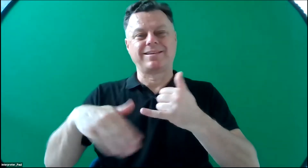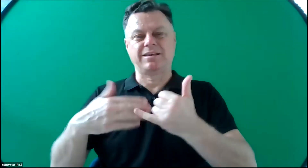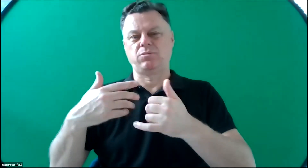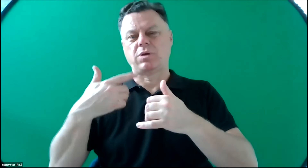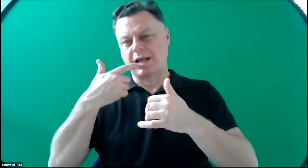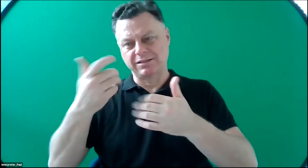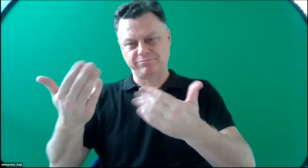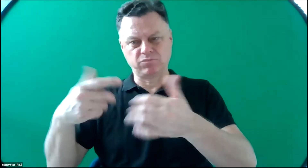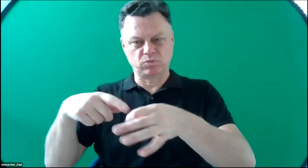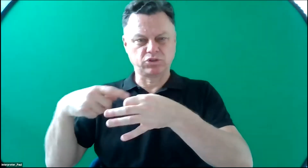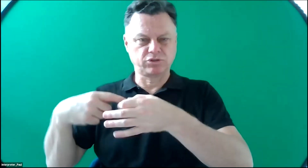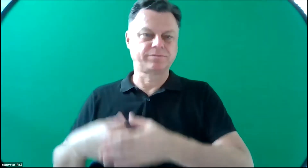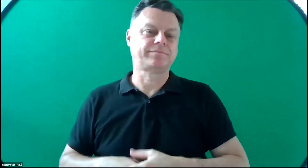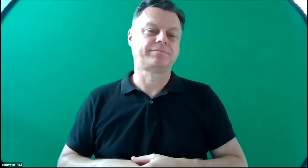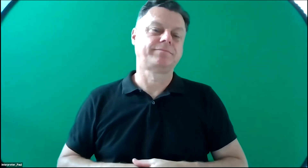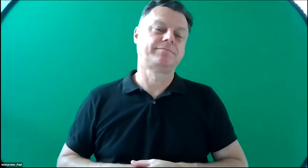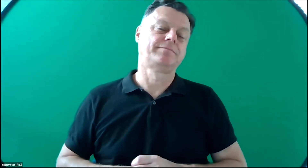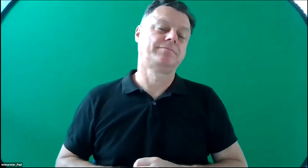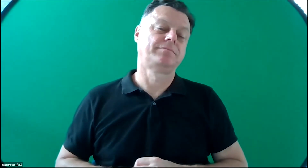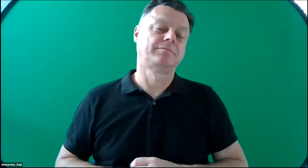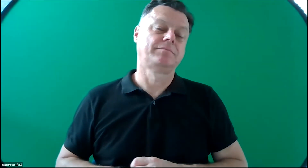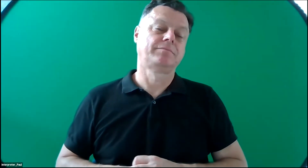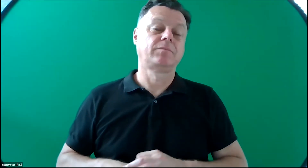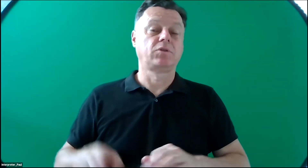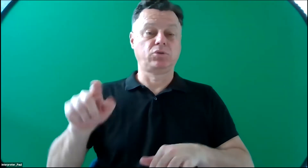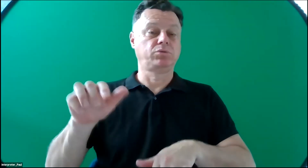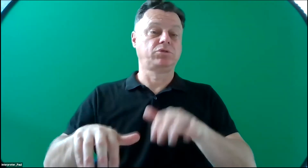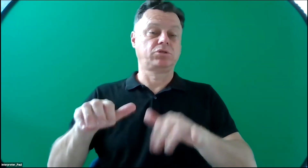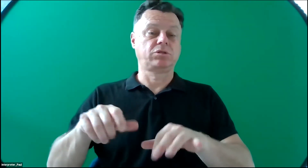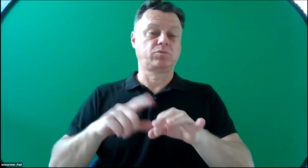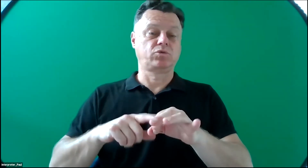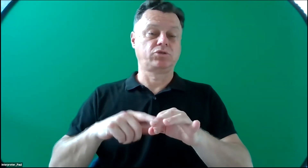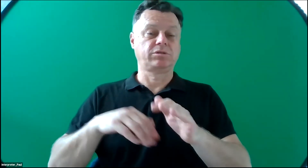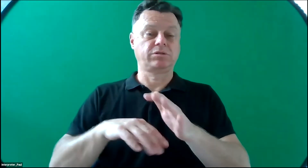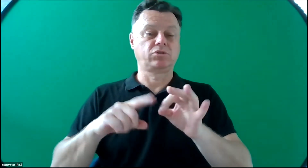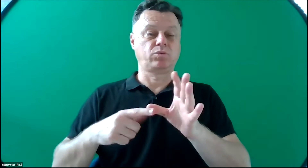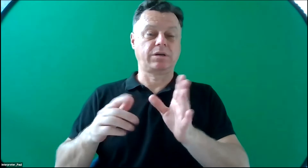the panel. Please, if you could put the questions in the Q&A box, and if it's already put there but